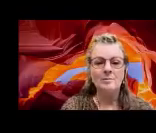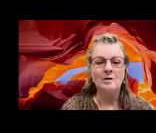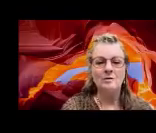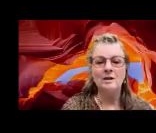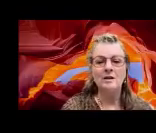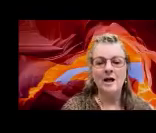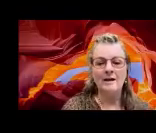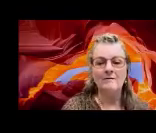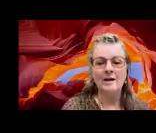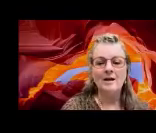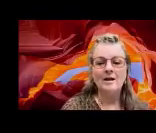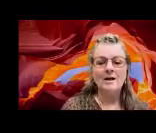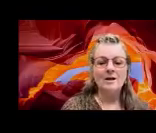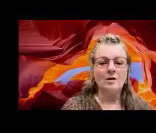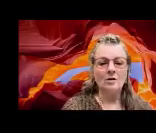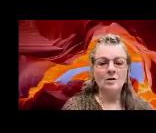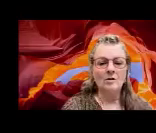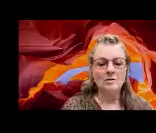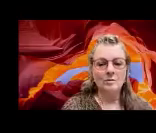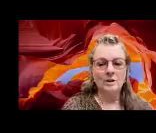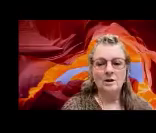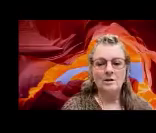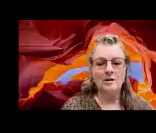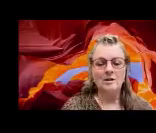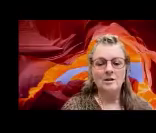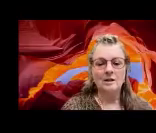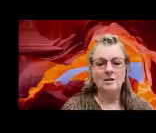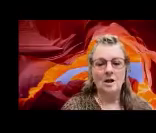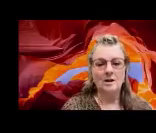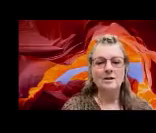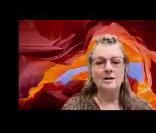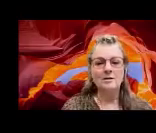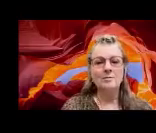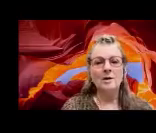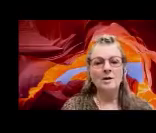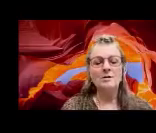them in real life, the girls, which are the solid color bars